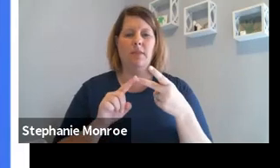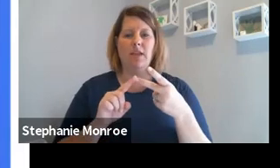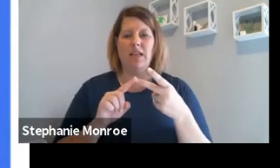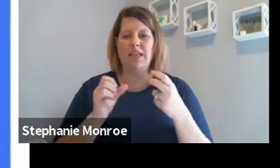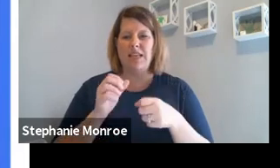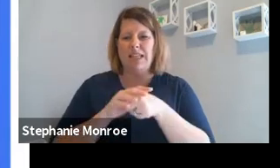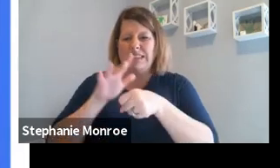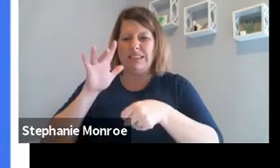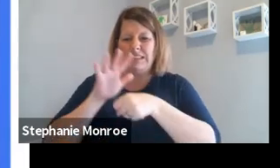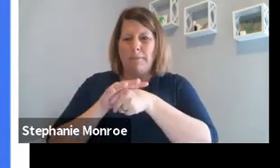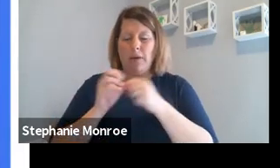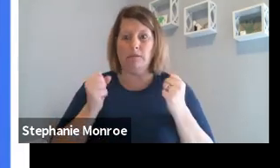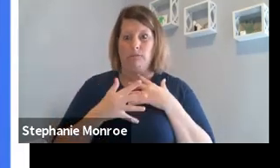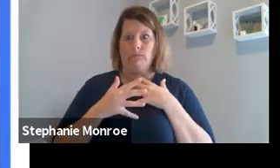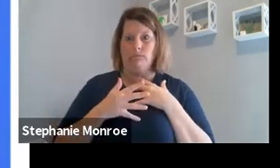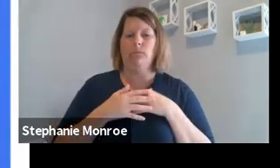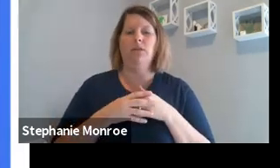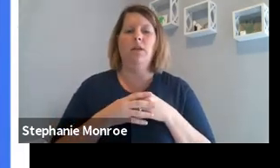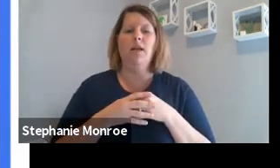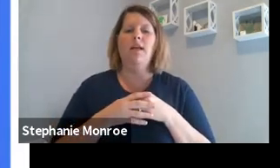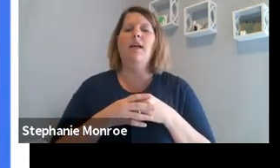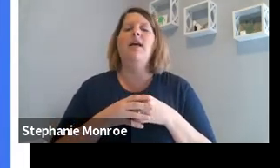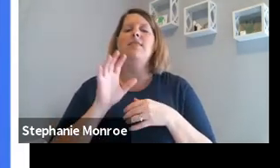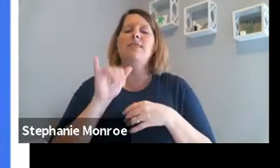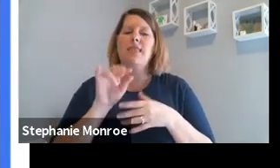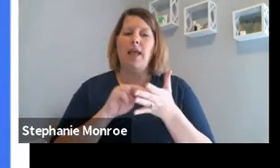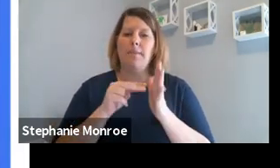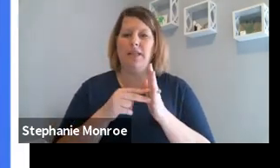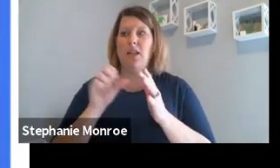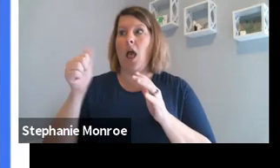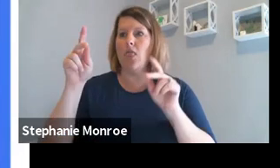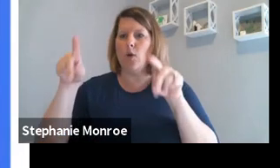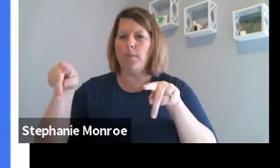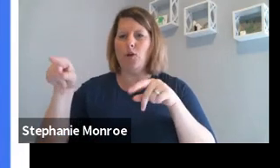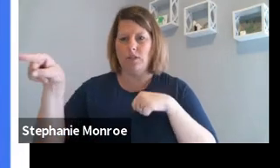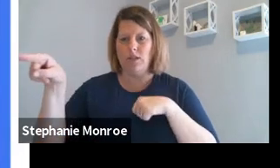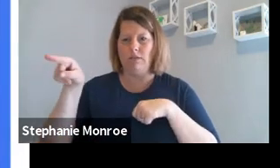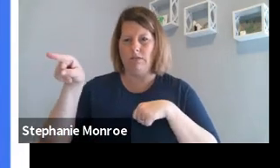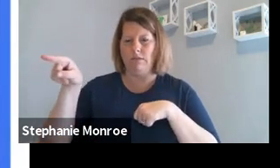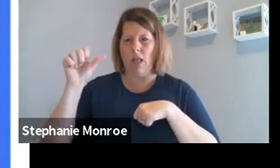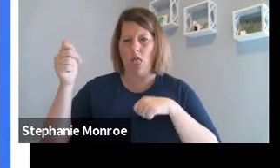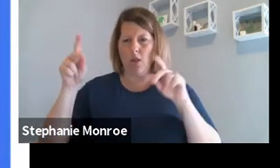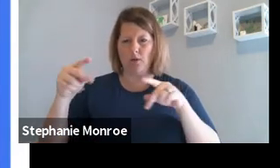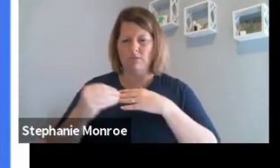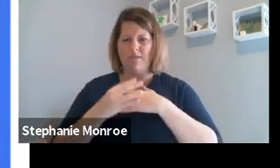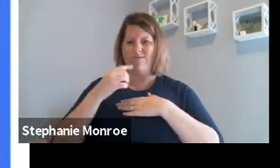Now we're talking the action that is taken by the other person, that affects you that makes you feel